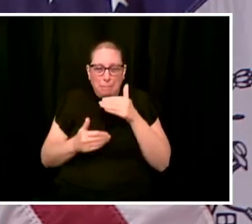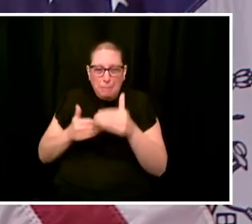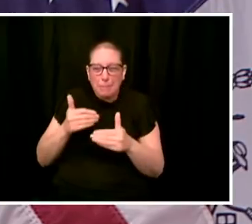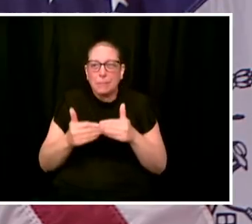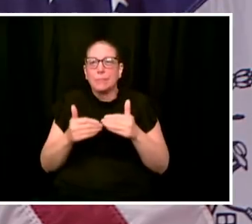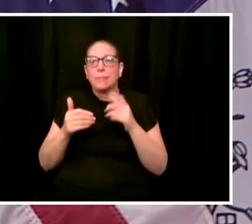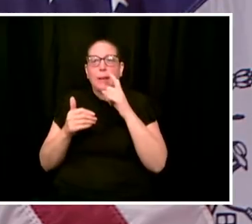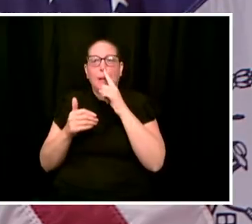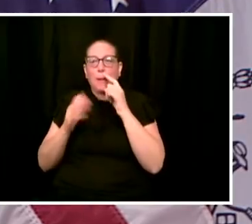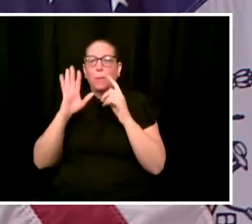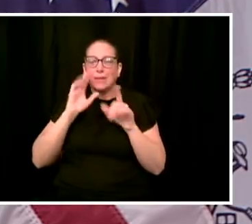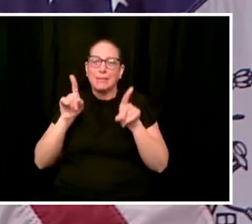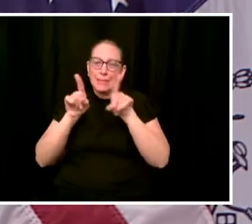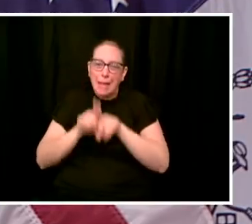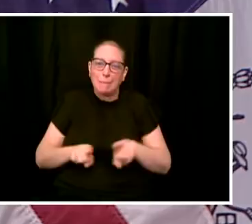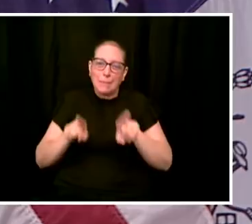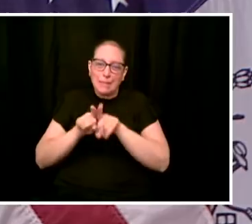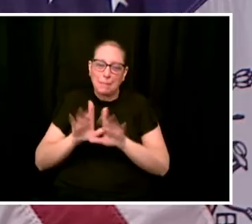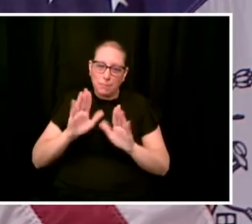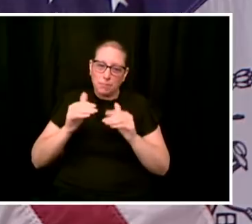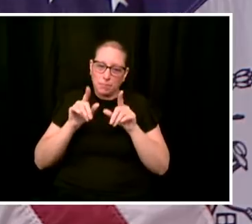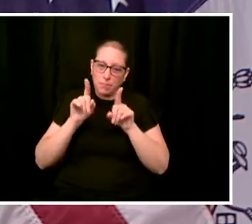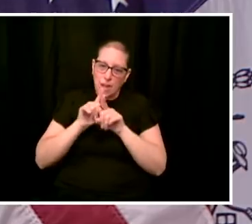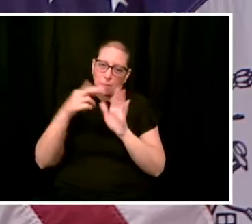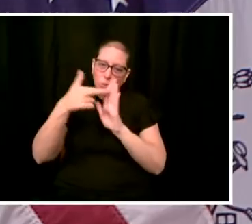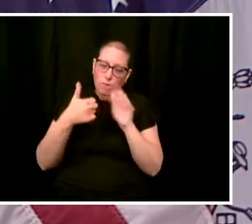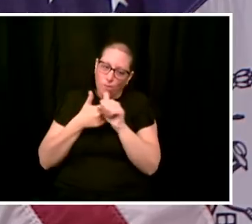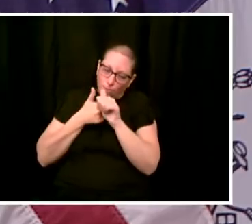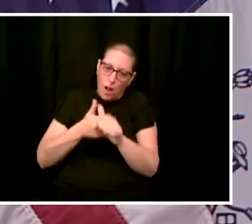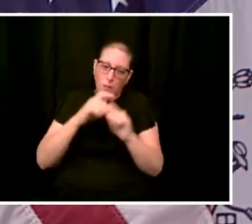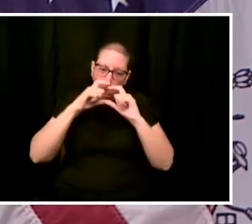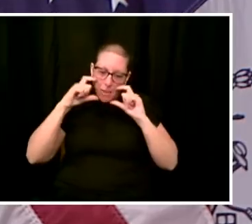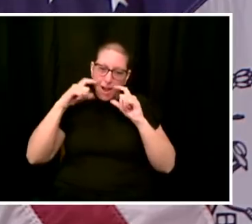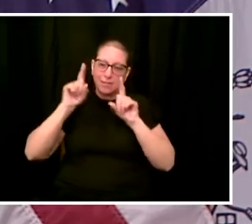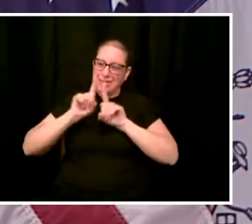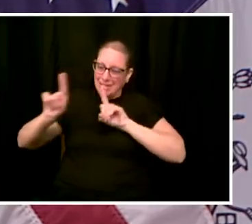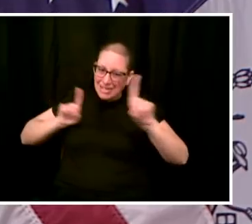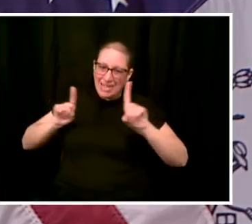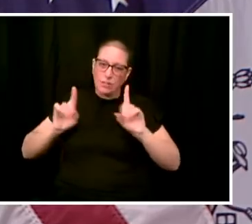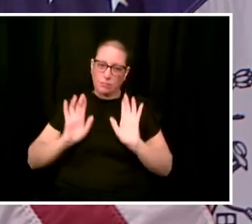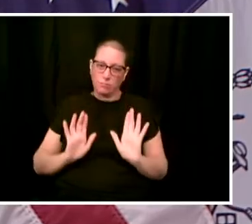OPENING UP, CERTAINLY THEY DO